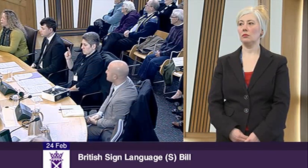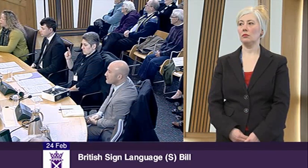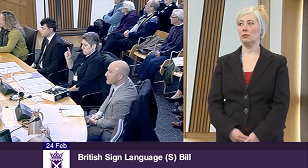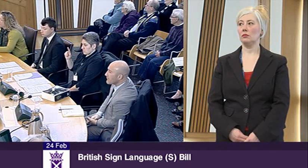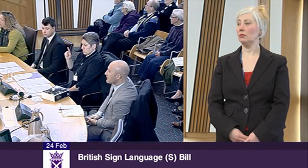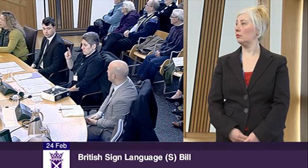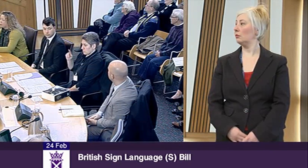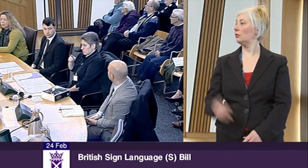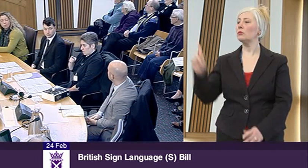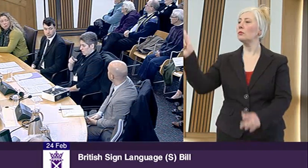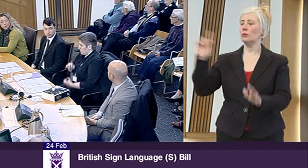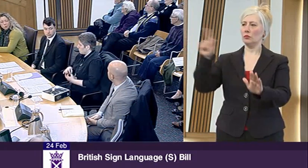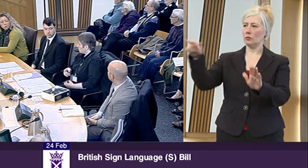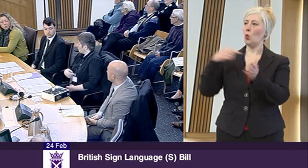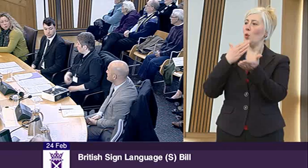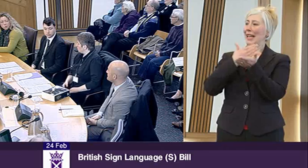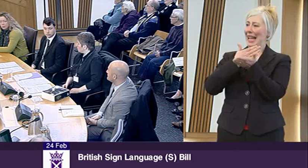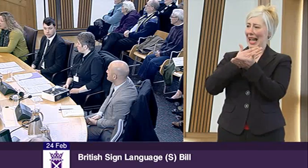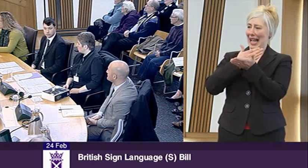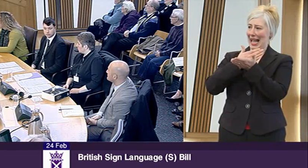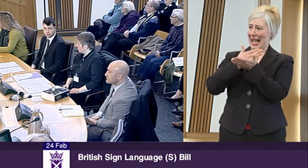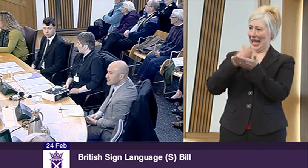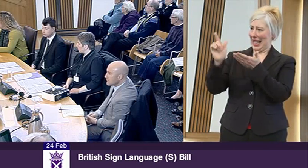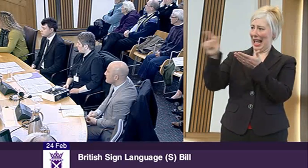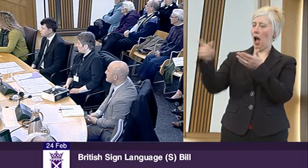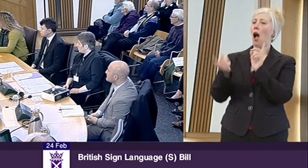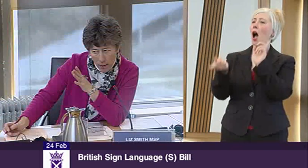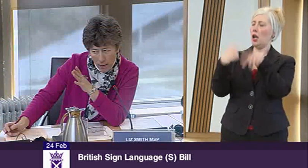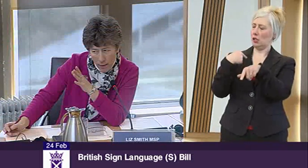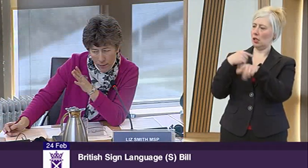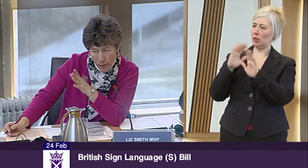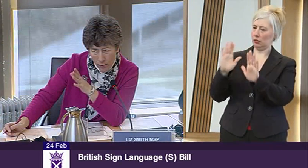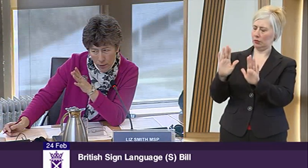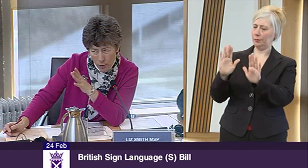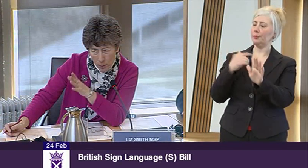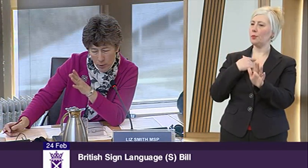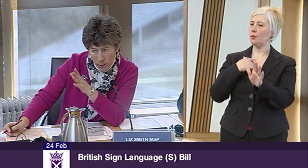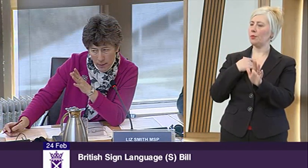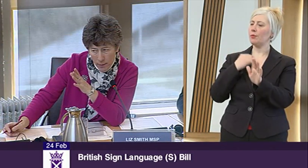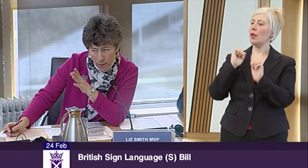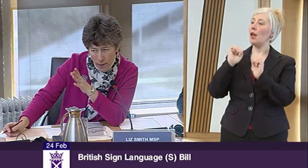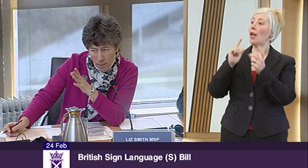Liz Smith: Sorry, but I just want to be clear about that answer. If it is the minister’s